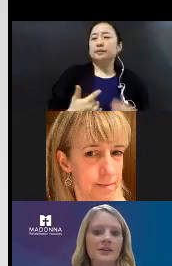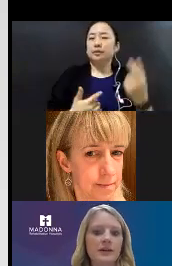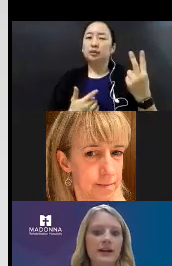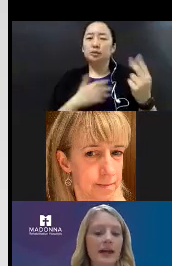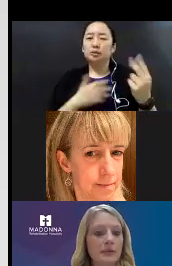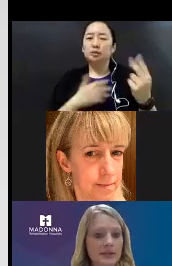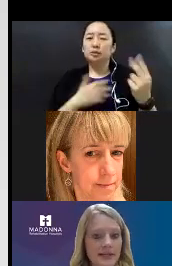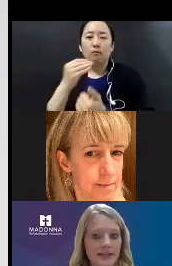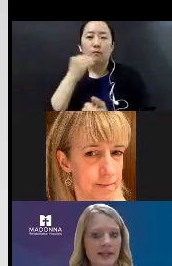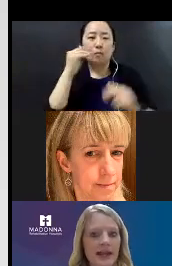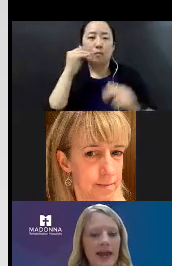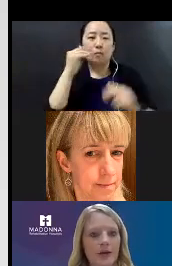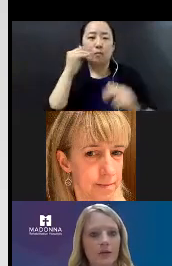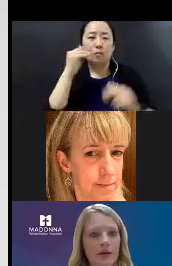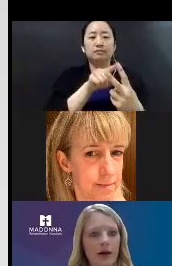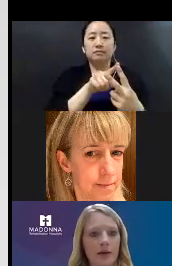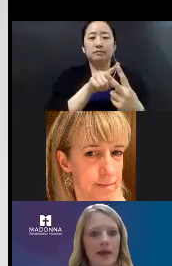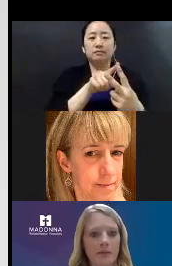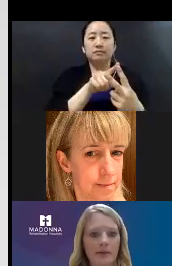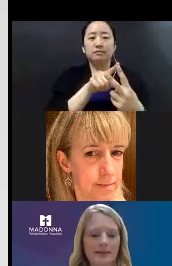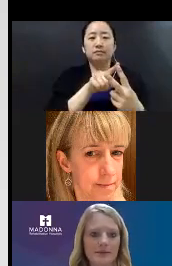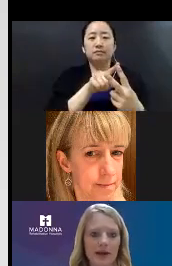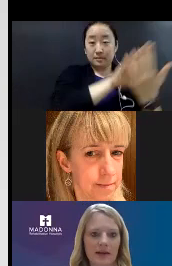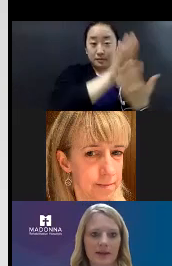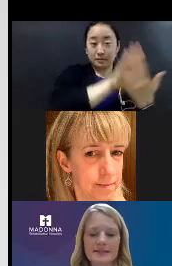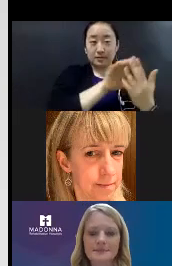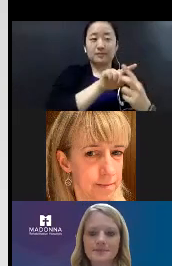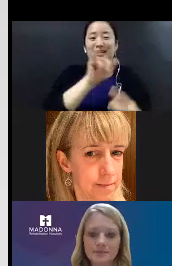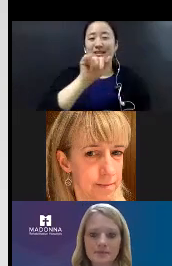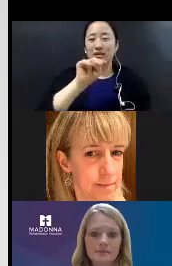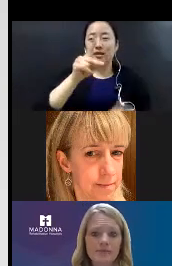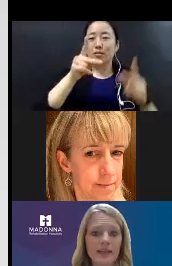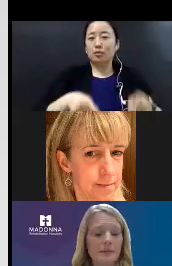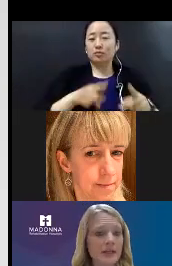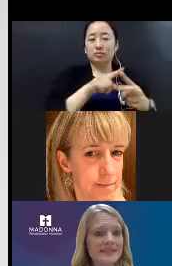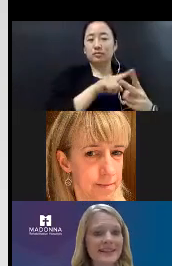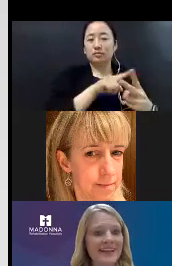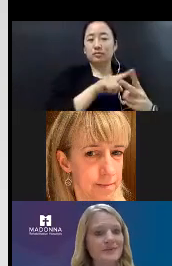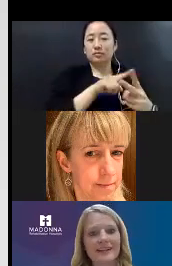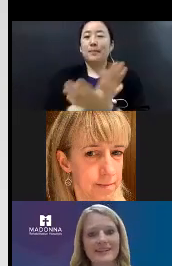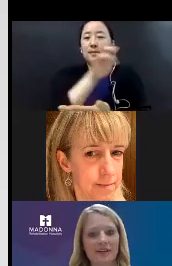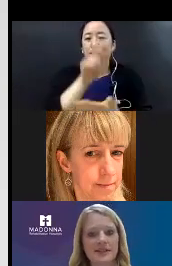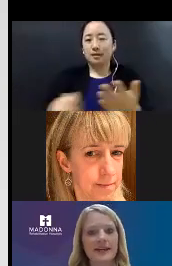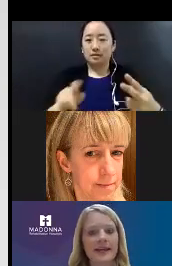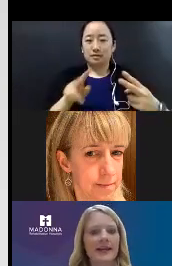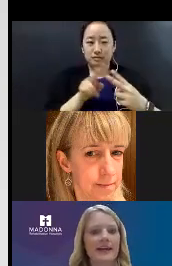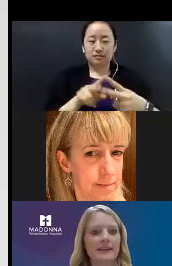THOSE WERE IN PERSON AND WHAT WE CALL OUR PAPER/PENCIL METHODS. IN PERSON IS WHAT IT SOUNDS LIKE, THE THERAPIST